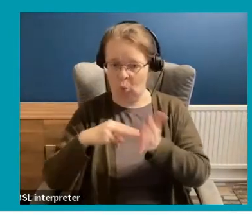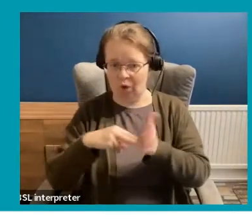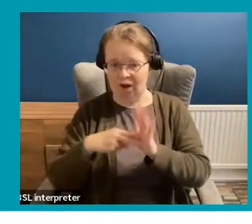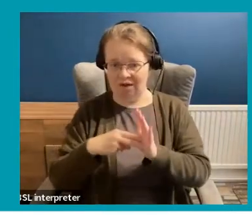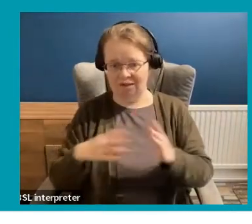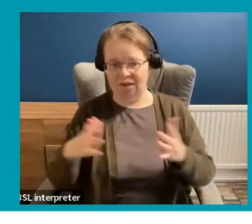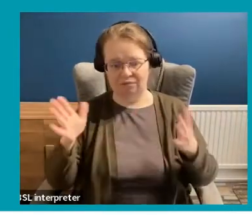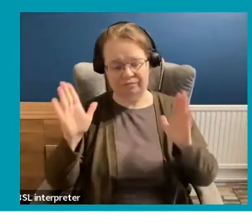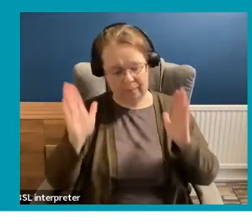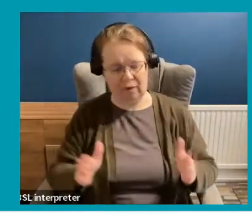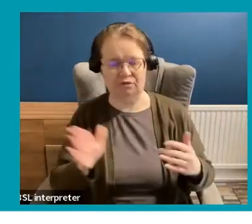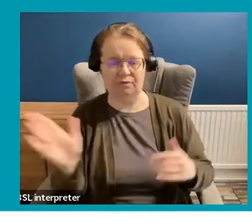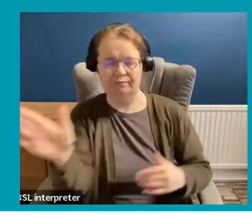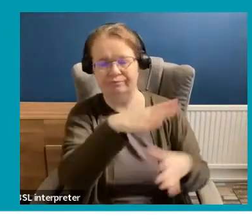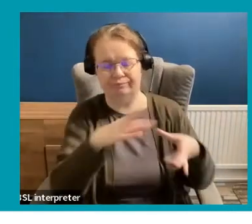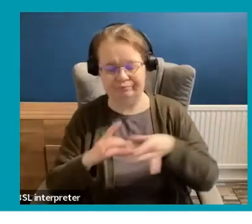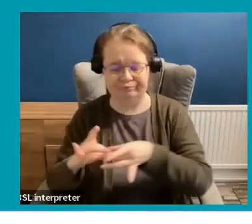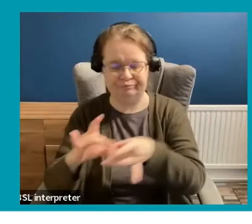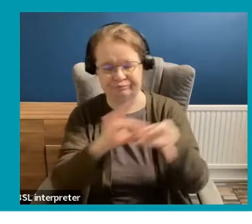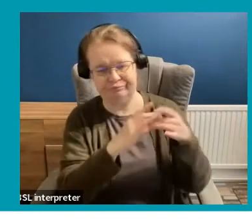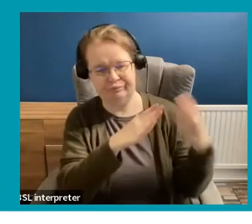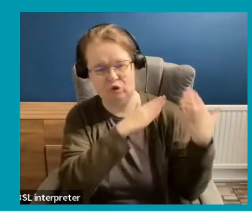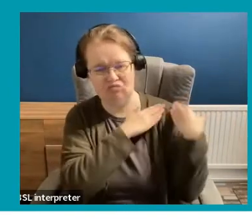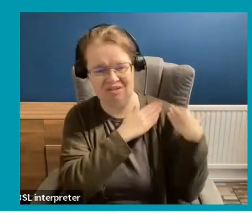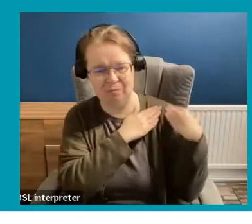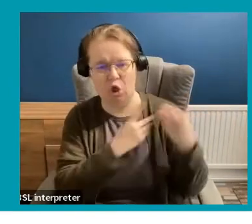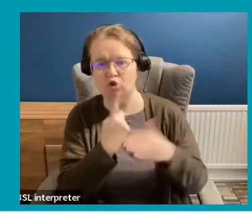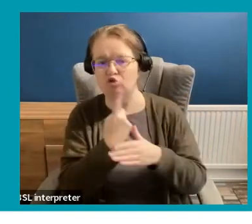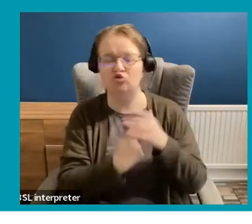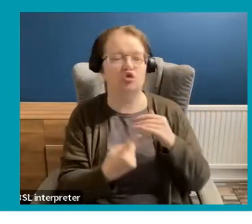responsibility for DNI and not just the HR department.